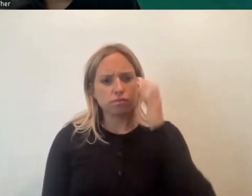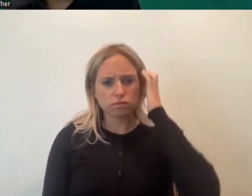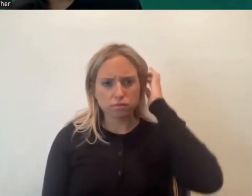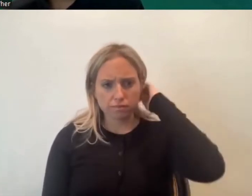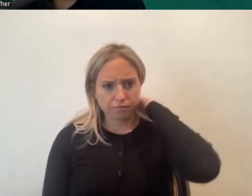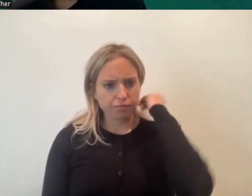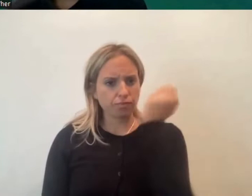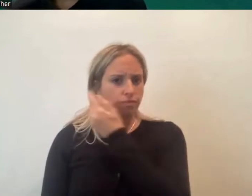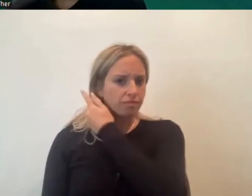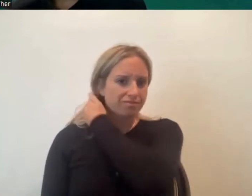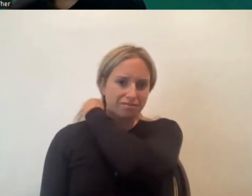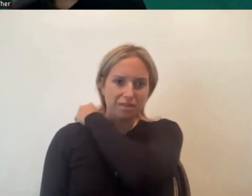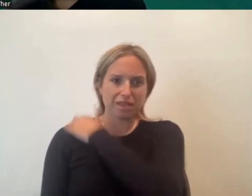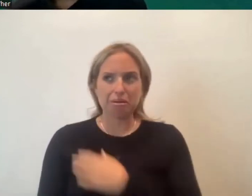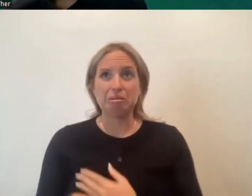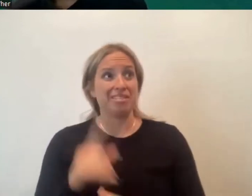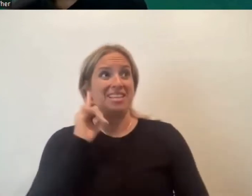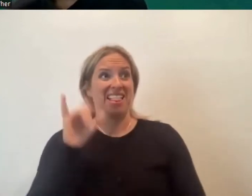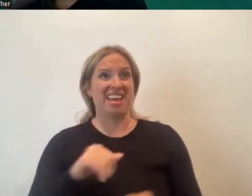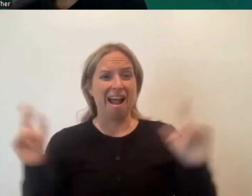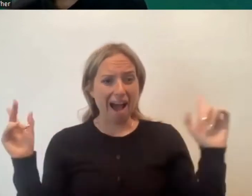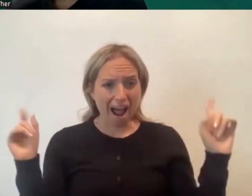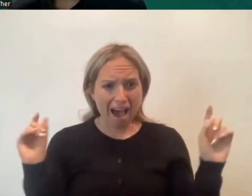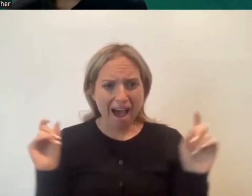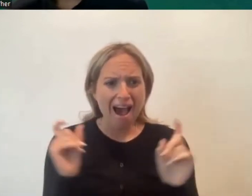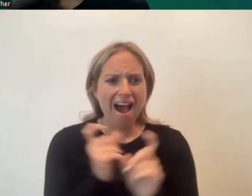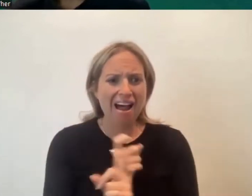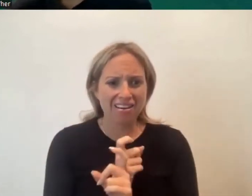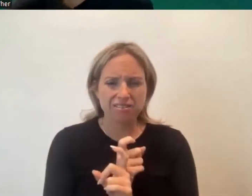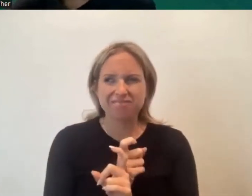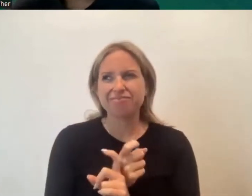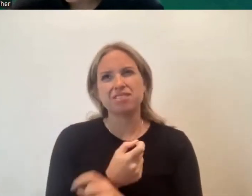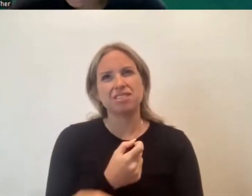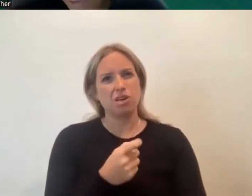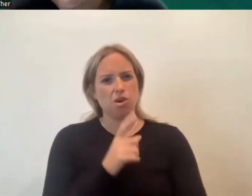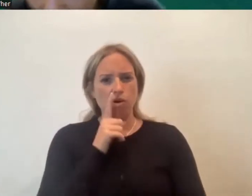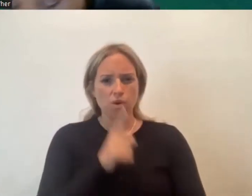getting complicated, but do I really need an attorney?